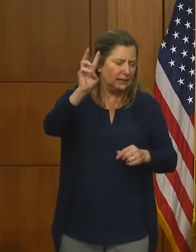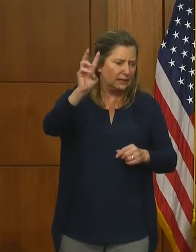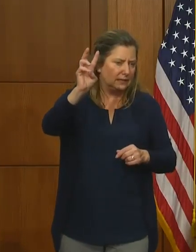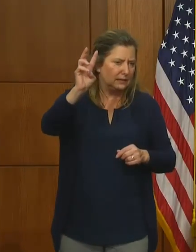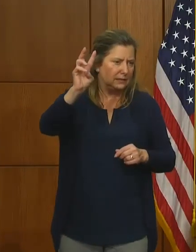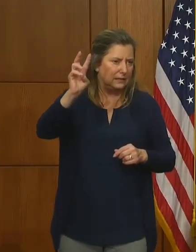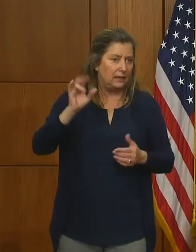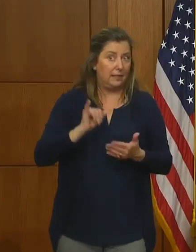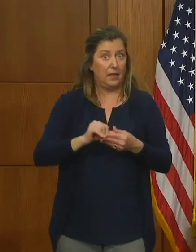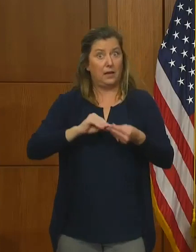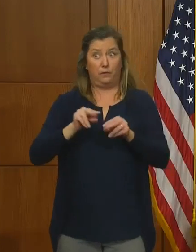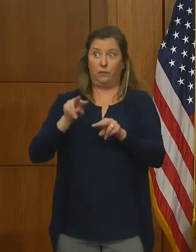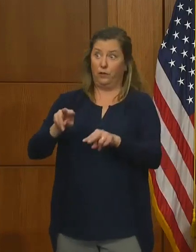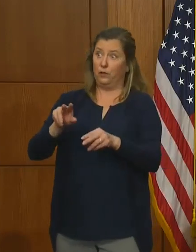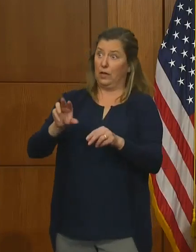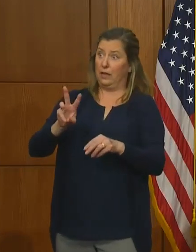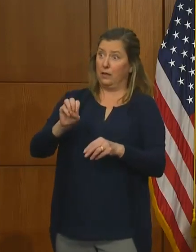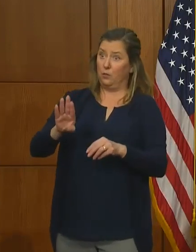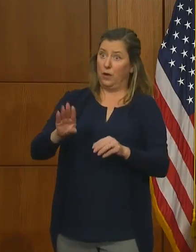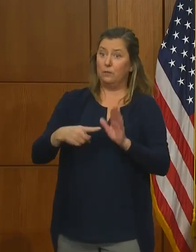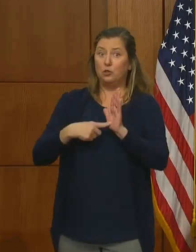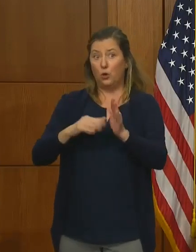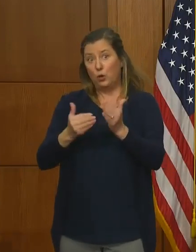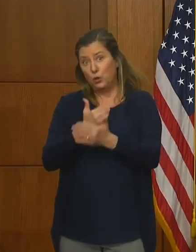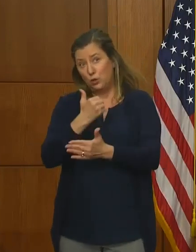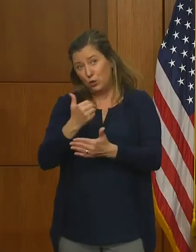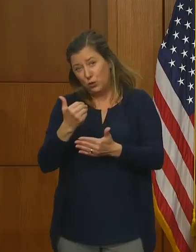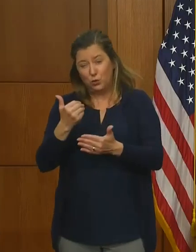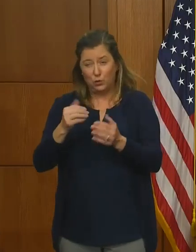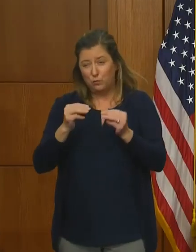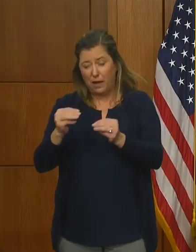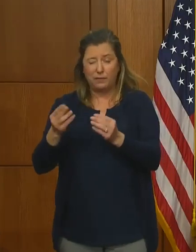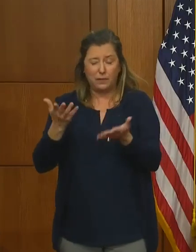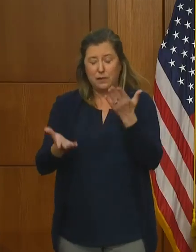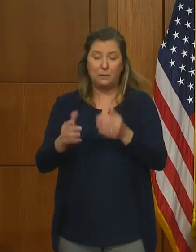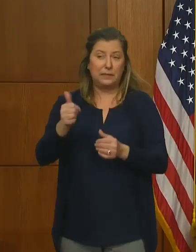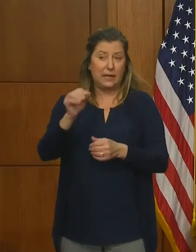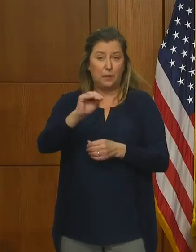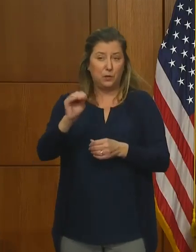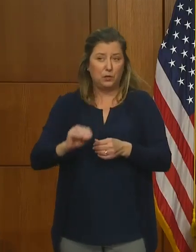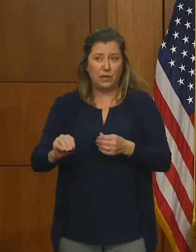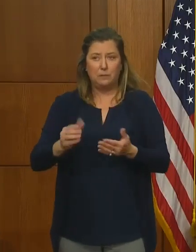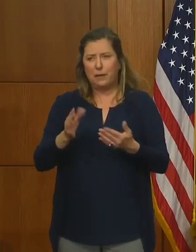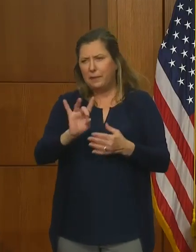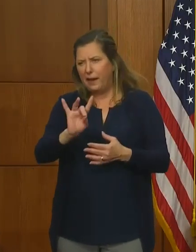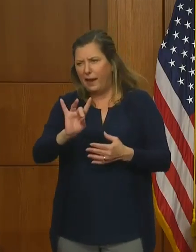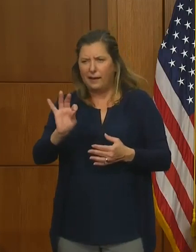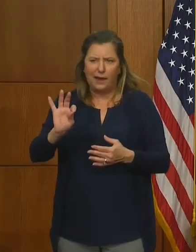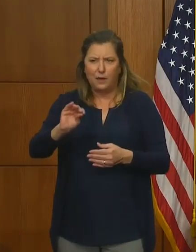NINETEEN NINETY WENT TO AROUND NINETY FIVE OR NINETY SIX AND THAT NUMBER I THINK IF YOU CHECK THE WEBSITE REFLECTING